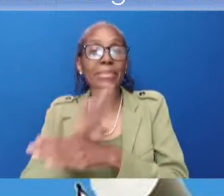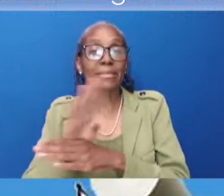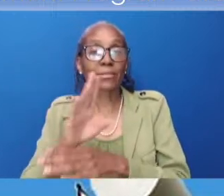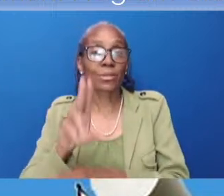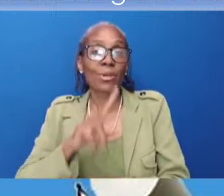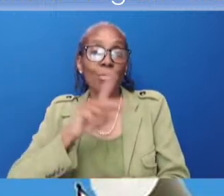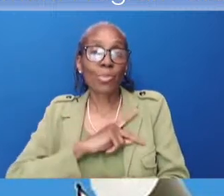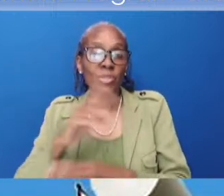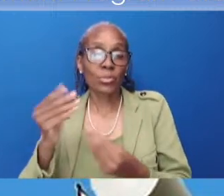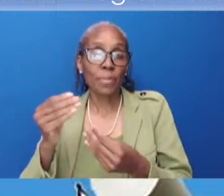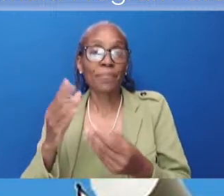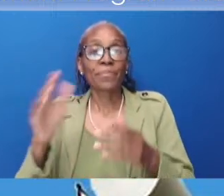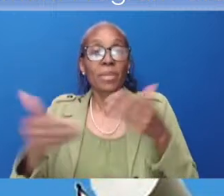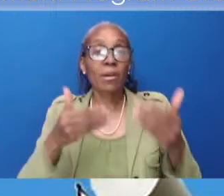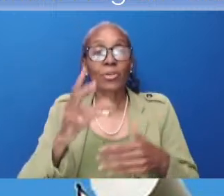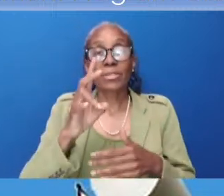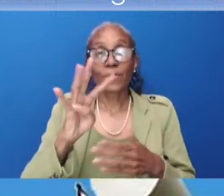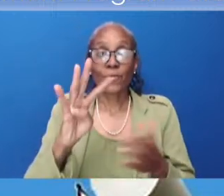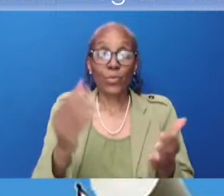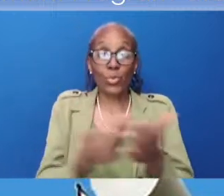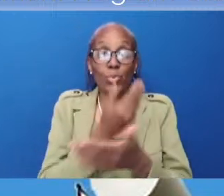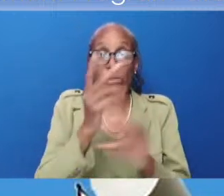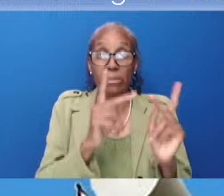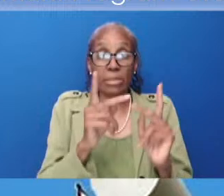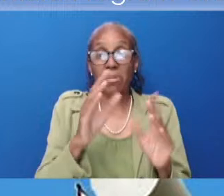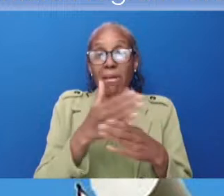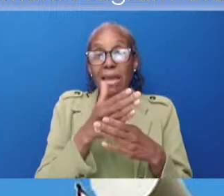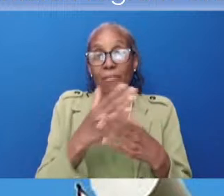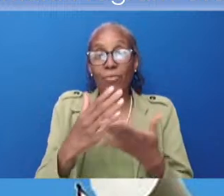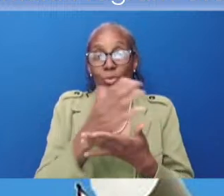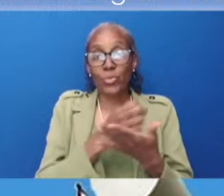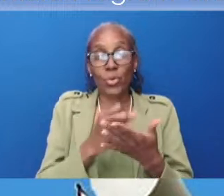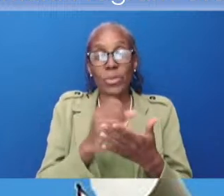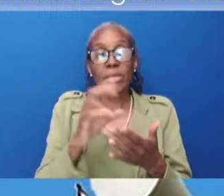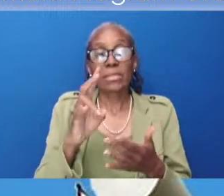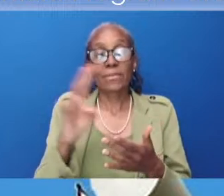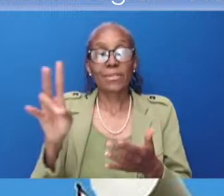23,349,000 IN BUSINESS PERSONAL